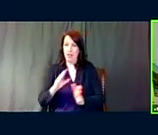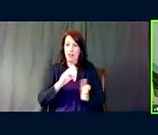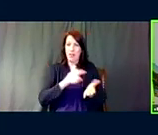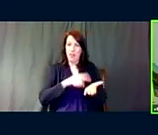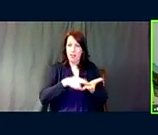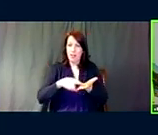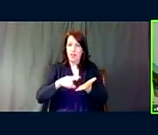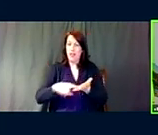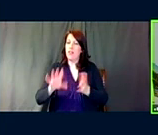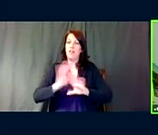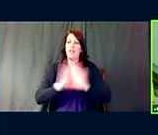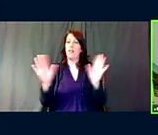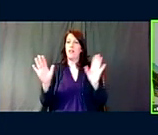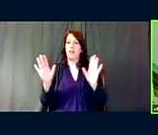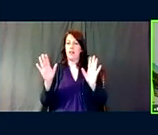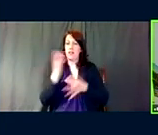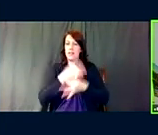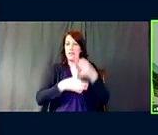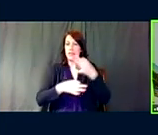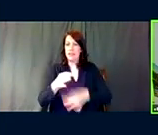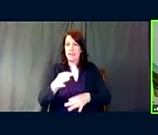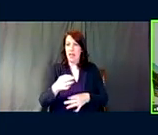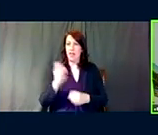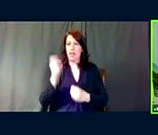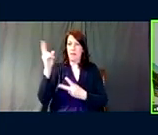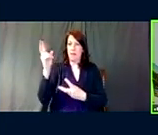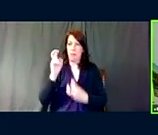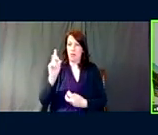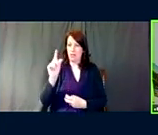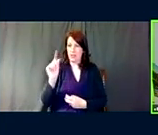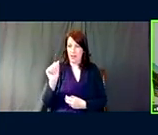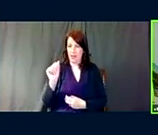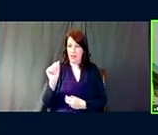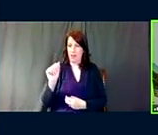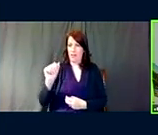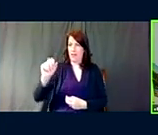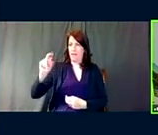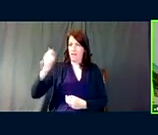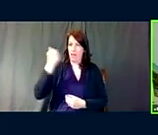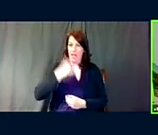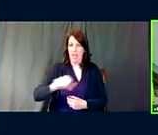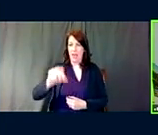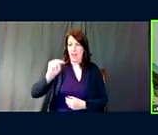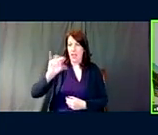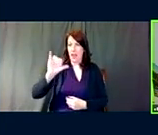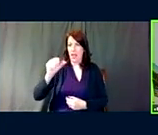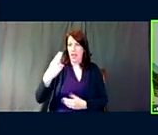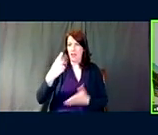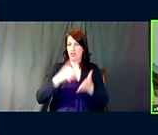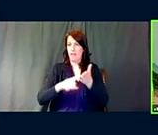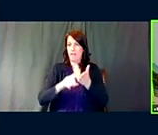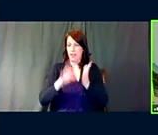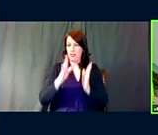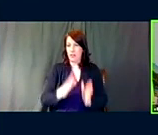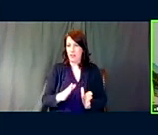THAT WHAT PEOPLE WILL BE ABLE TO DO IS PULL THAT DATA AND THE NIH